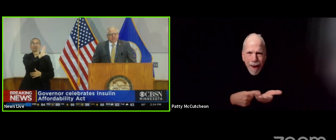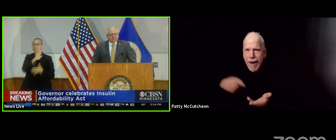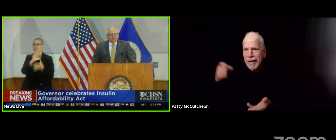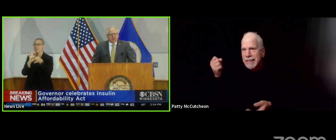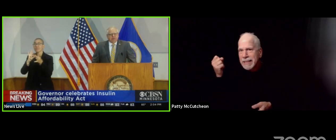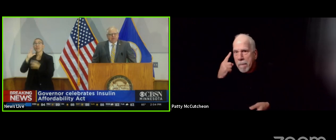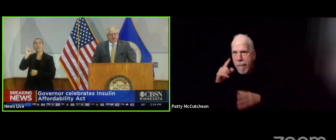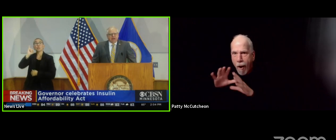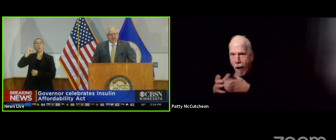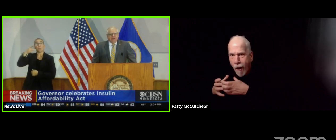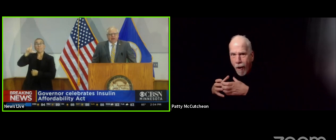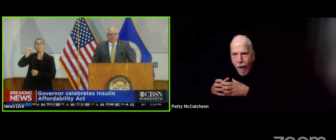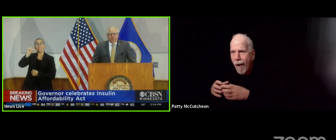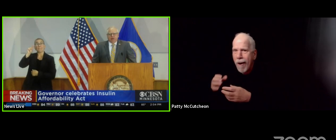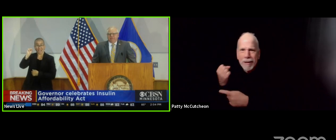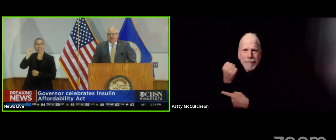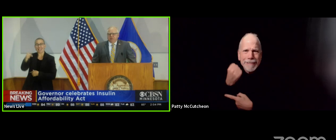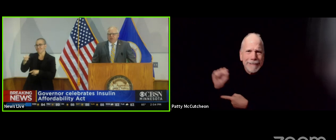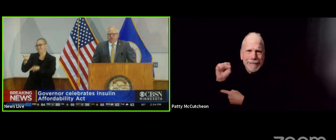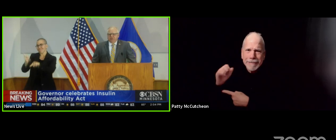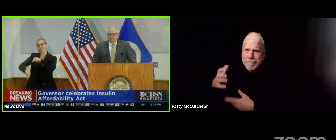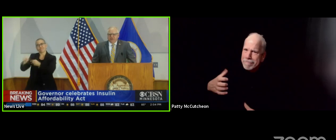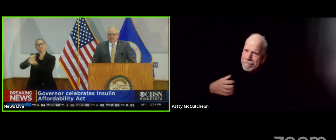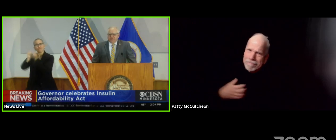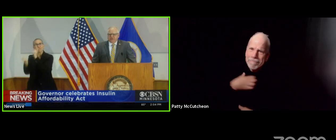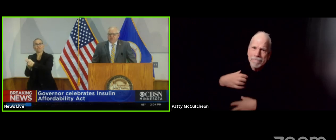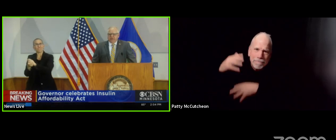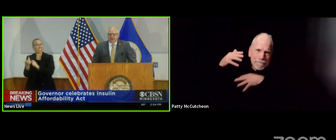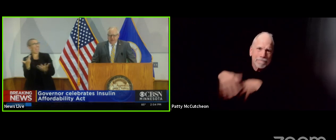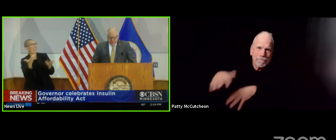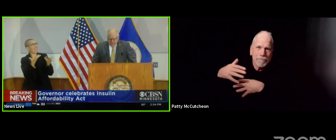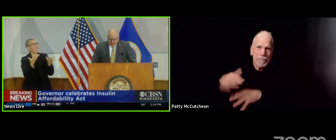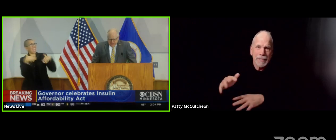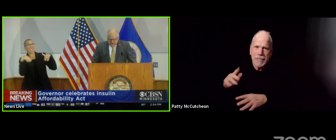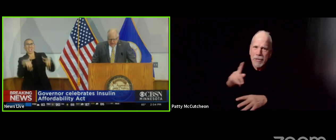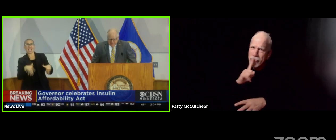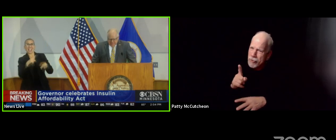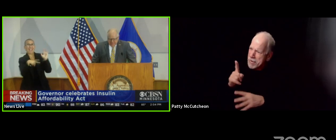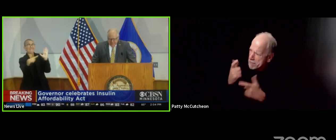IT'S A PRETTY UPHILL FIGHT. WHAT I'VE FOUND IS, LIKE SO MANY